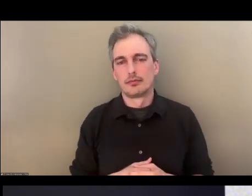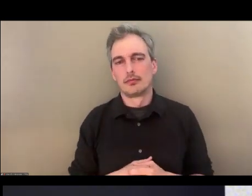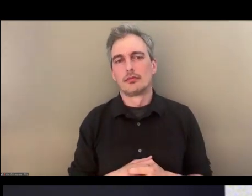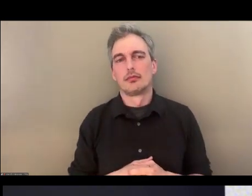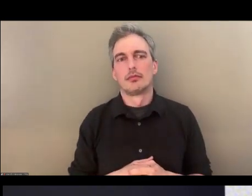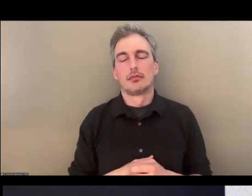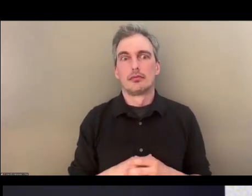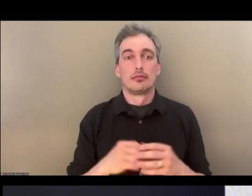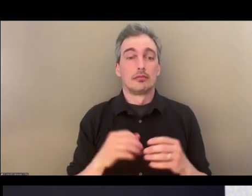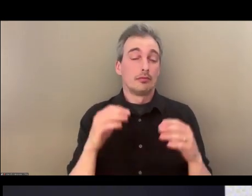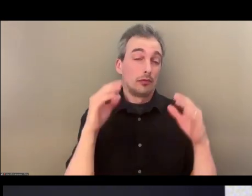We'll see.